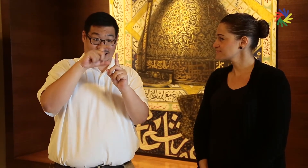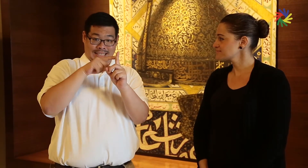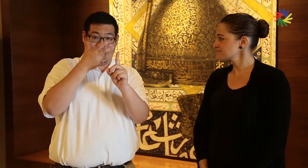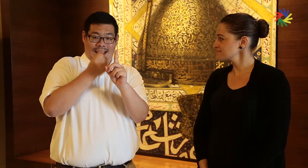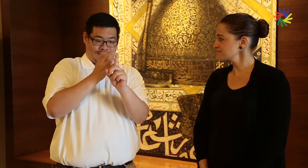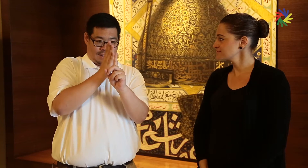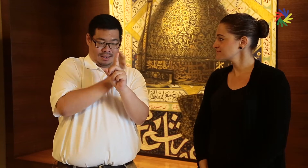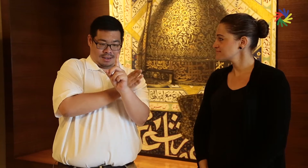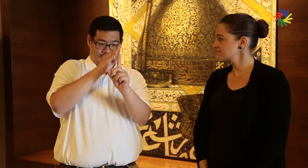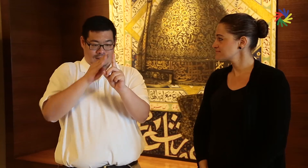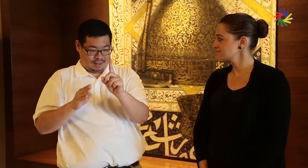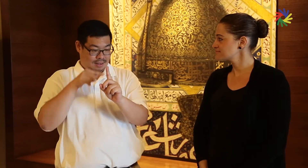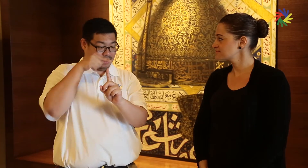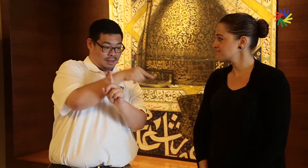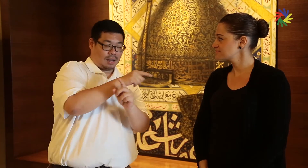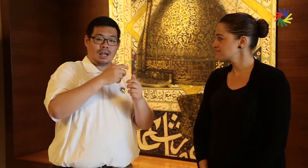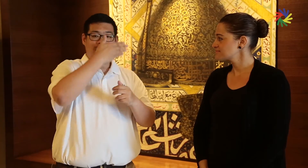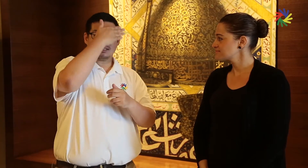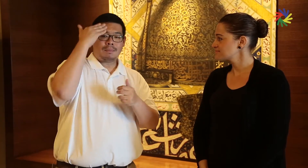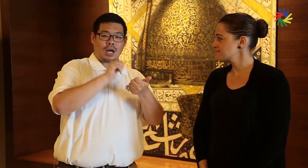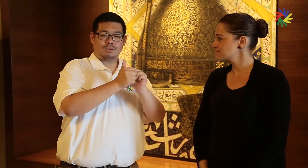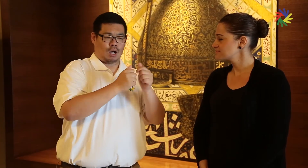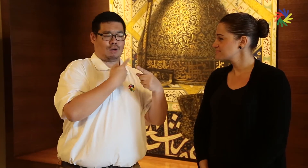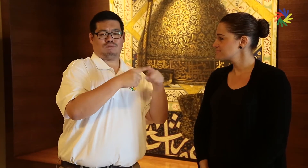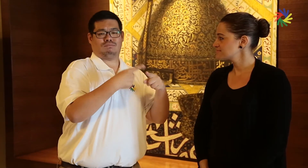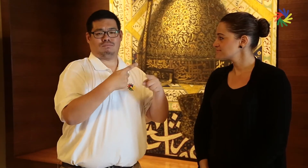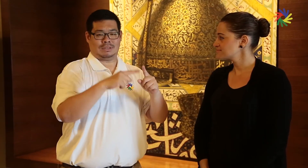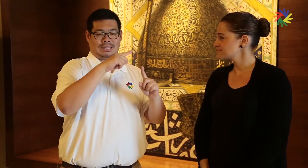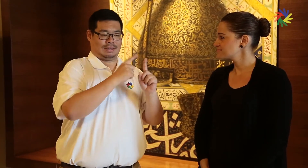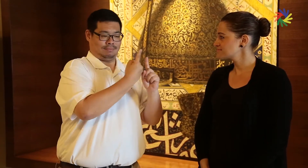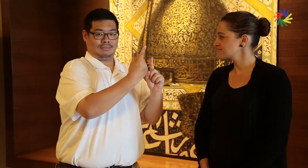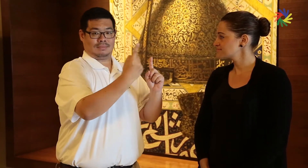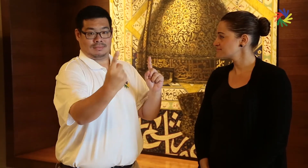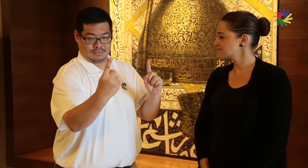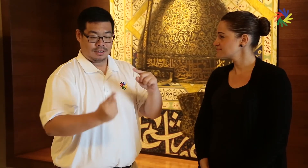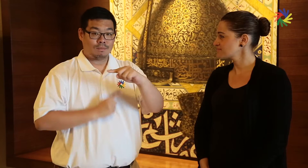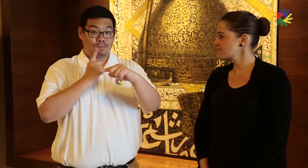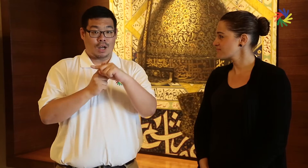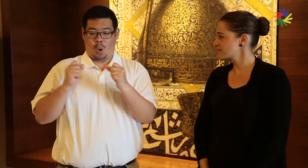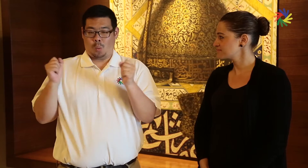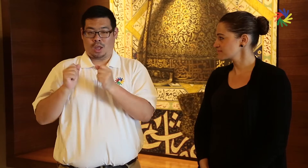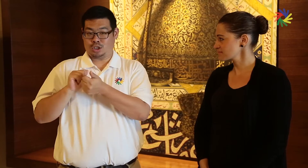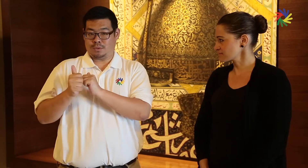and summer sports,